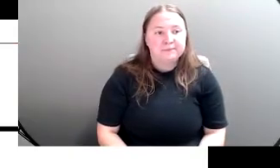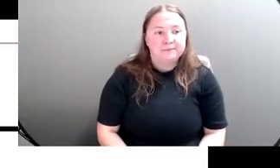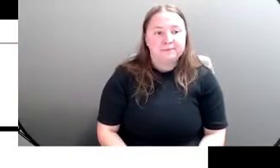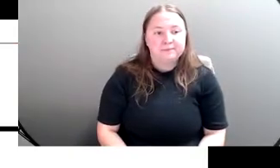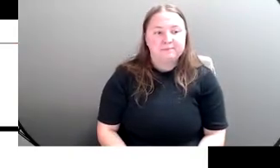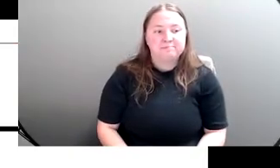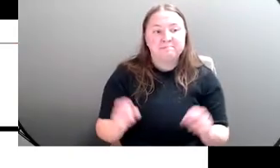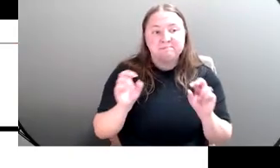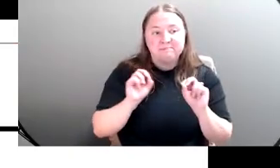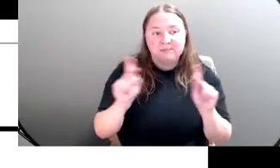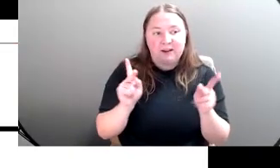All right.